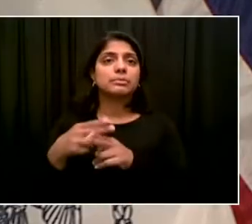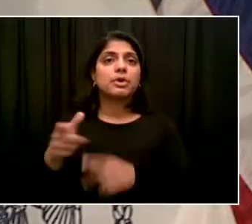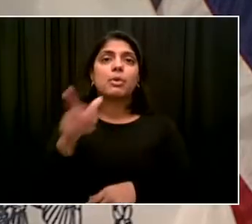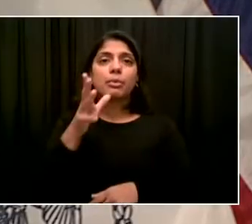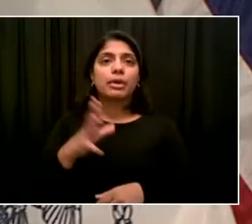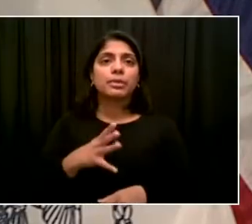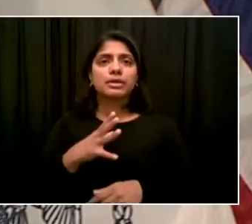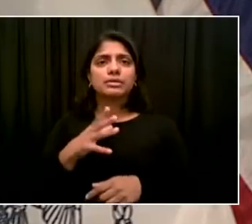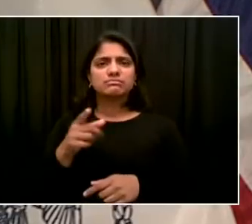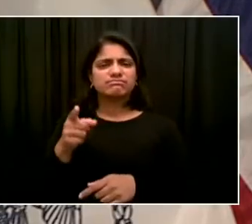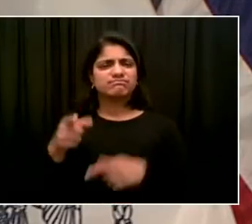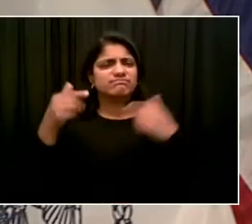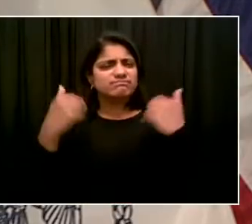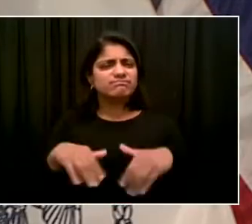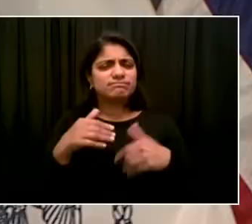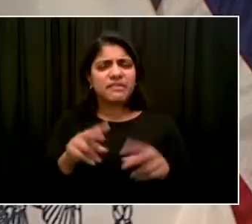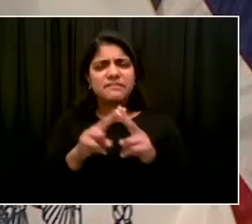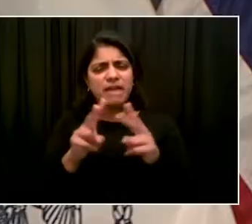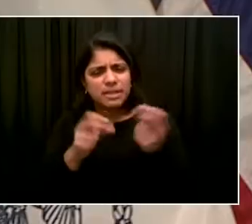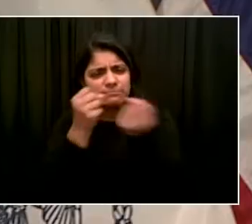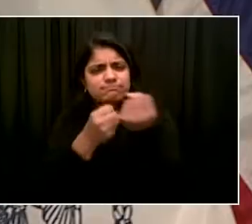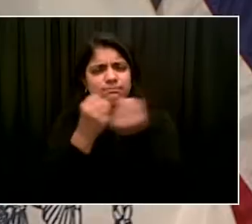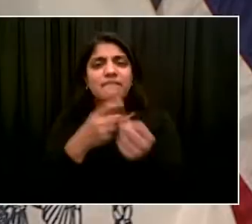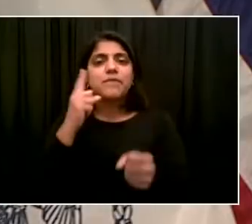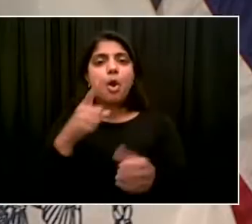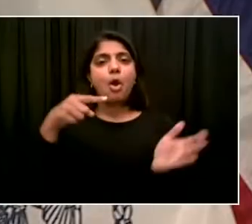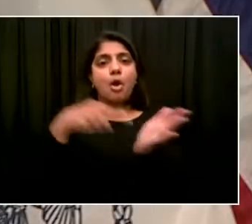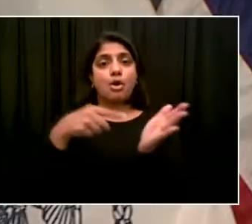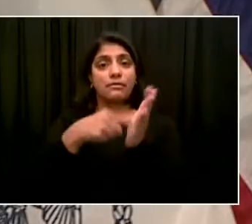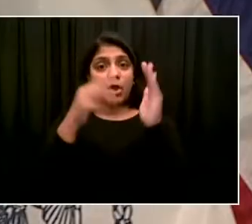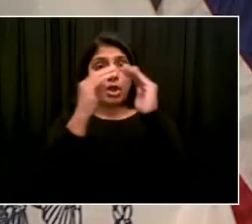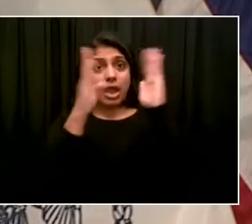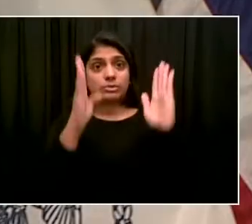AFFORDABLE HOUSING IN EVERY KIND OF NEIGHBORHOOD AND I WANT TO THANK HER FOR BEING A CRUCIAL PART OF